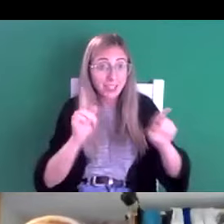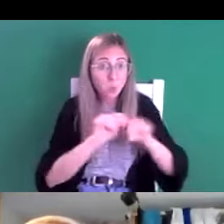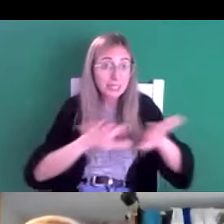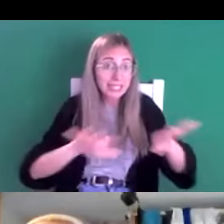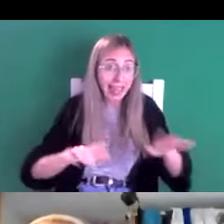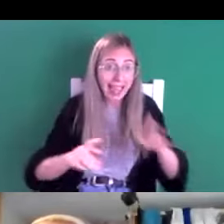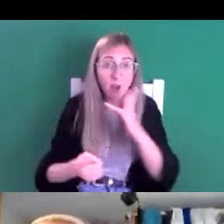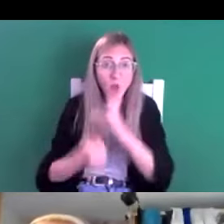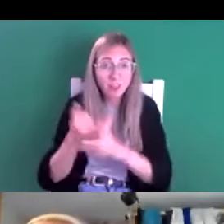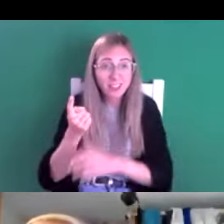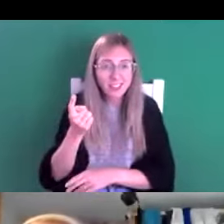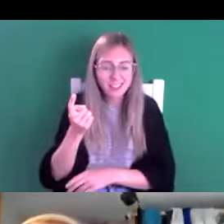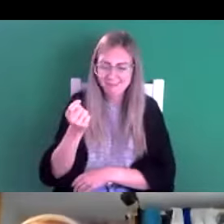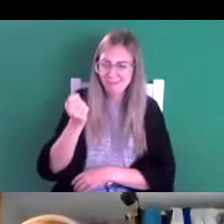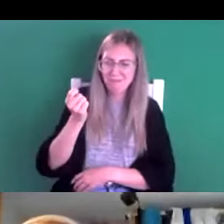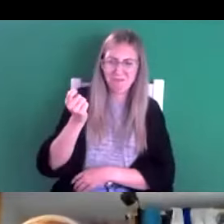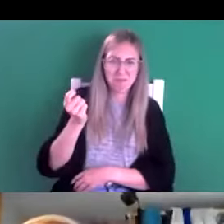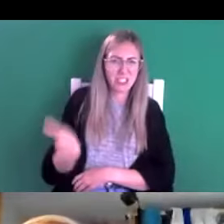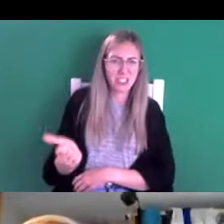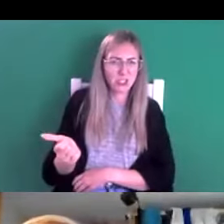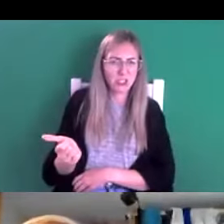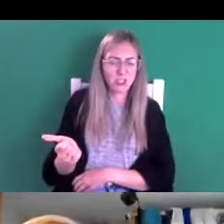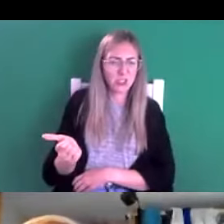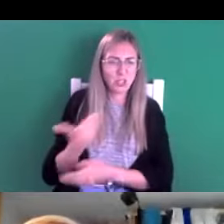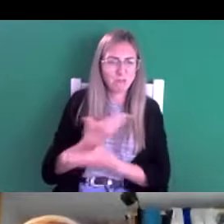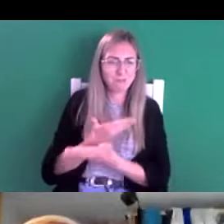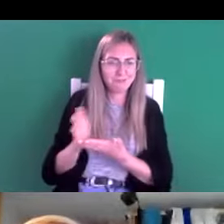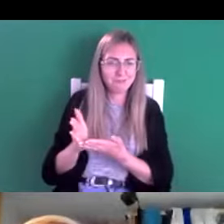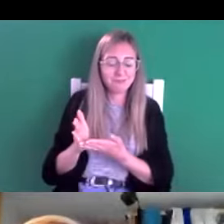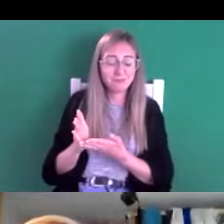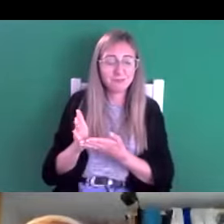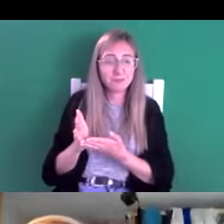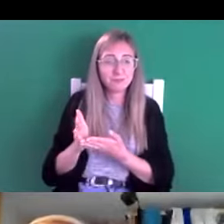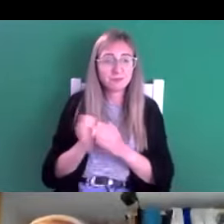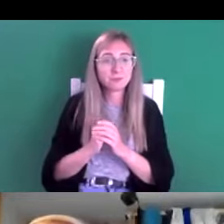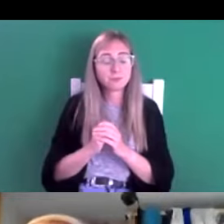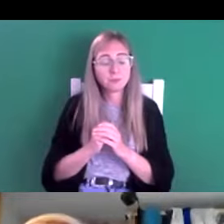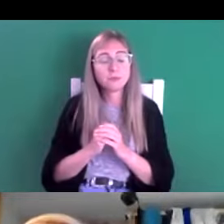so if you looked at their website you'd get an idea of which spaces they're offering so if